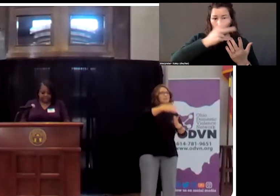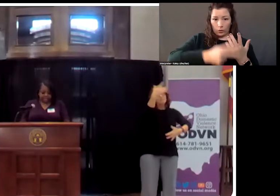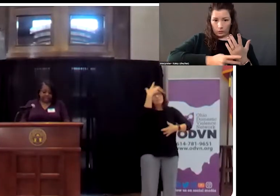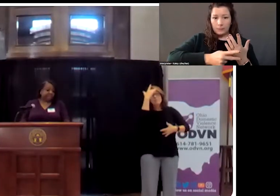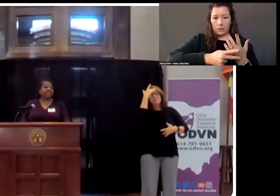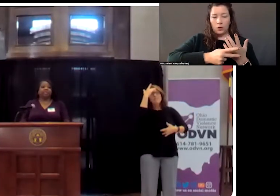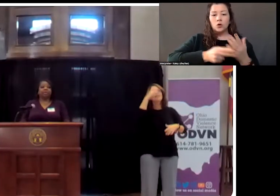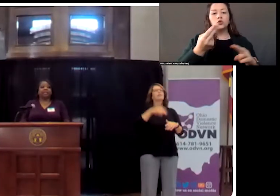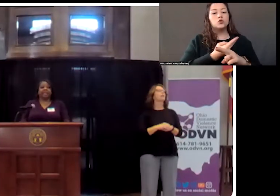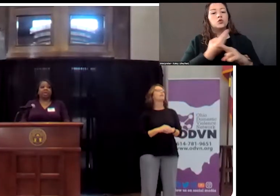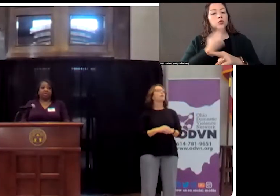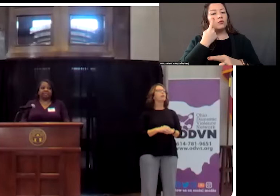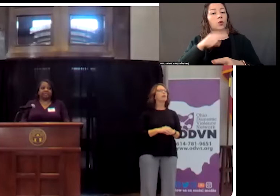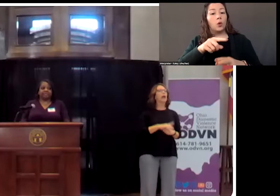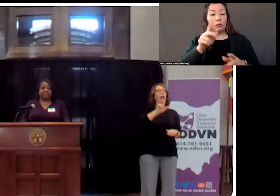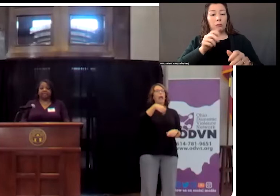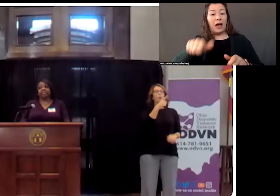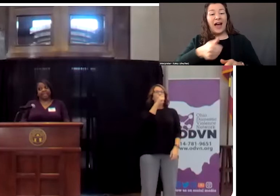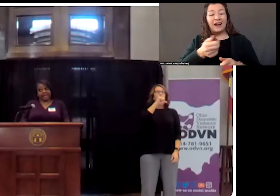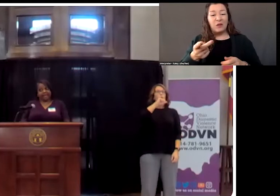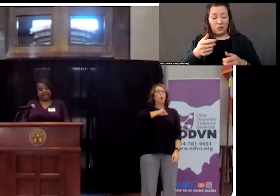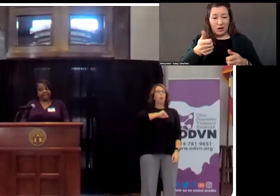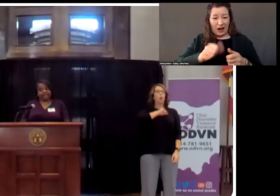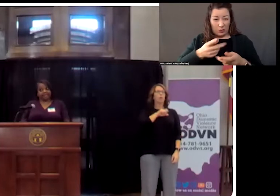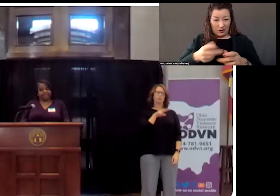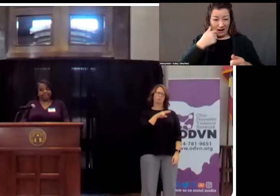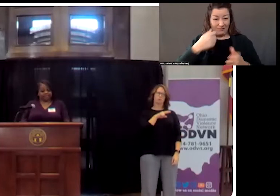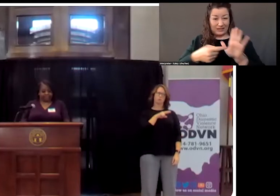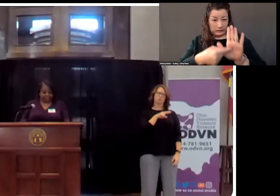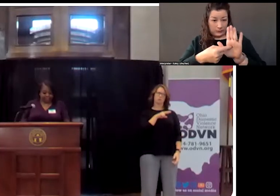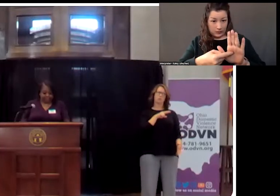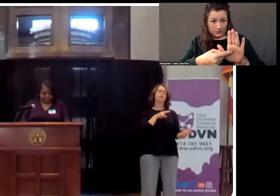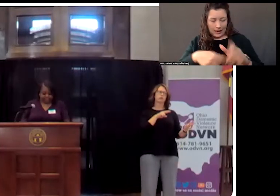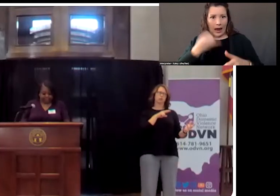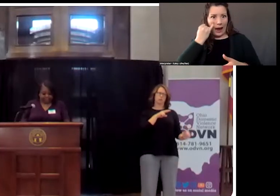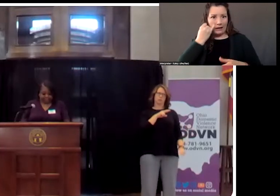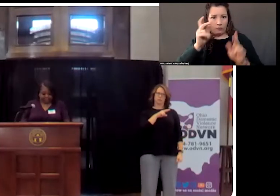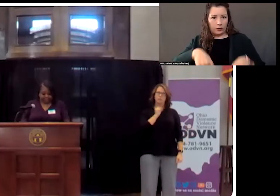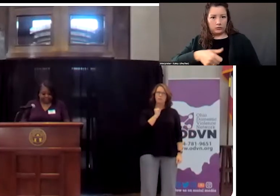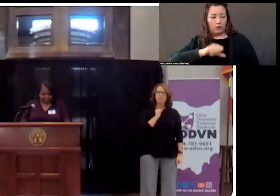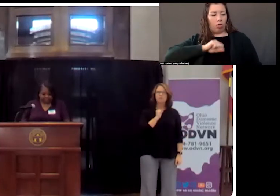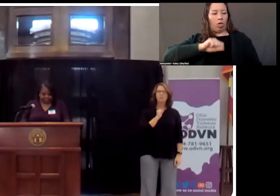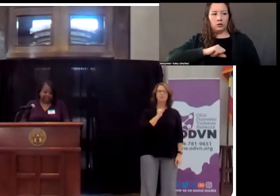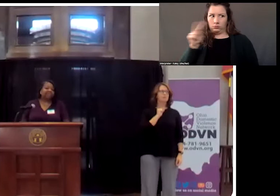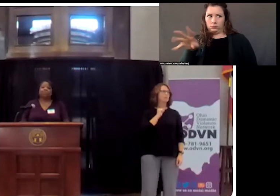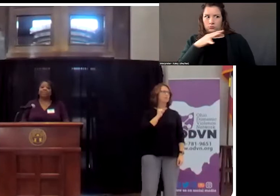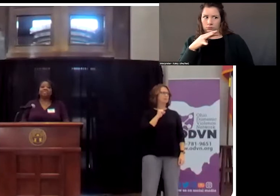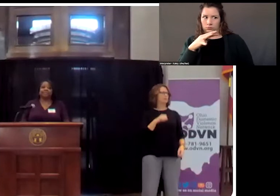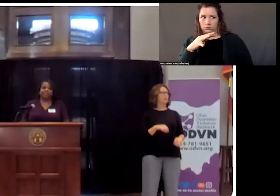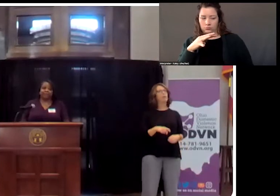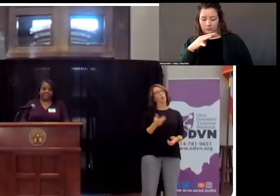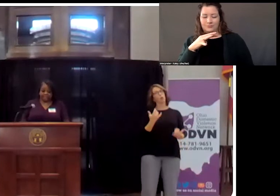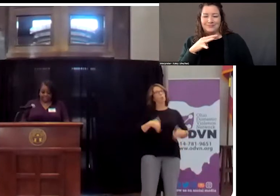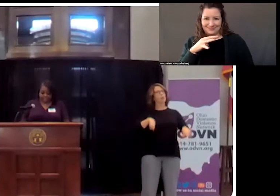and given anyone that coughed the eye, we still give those funny looks.